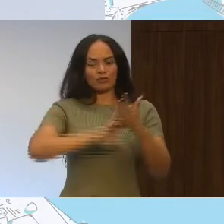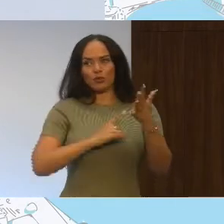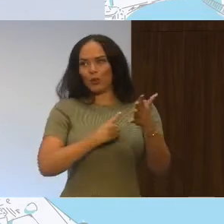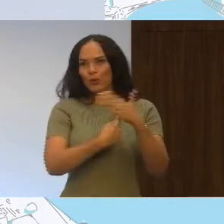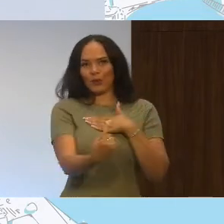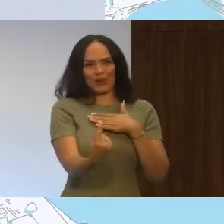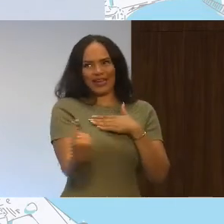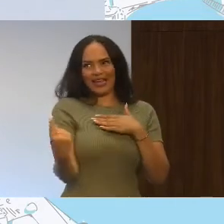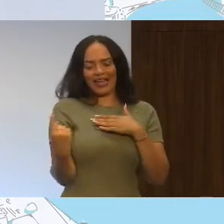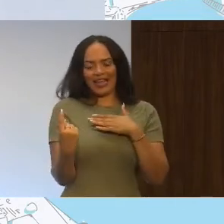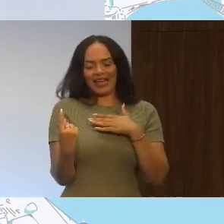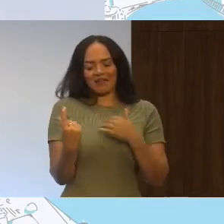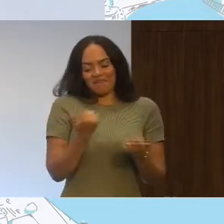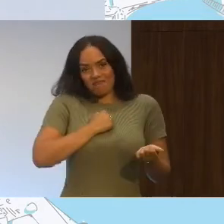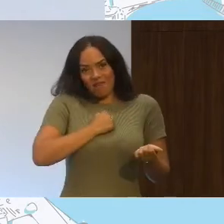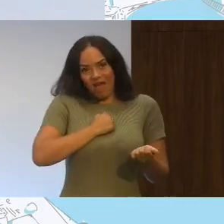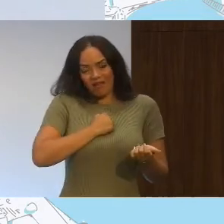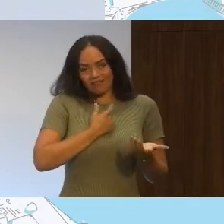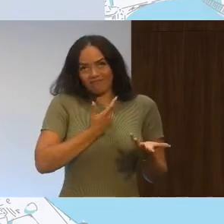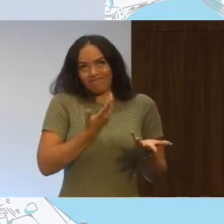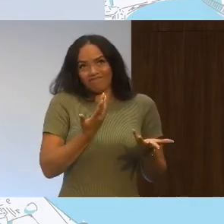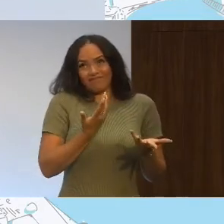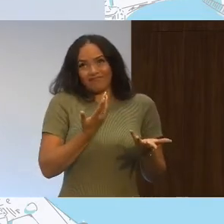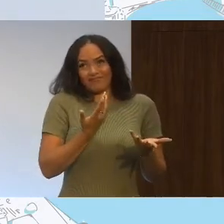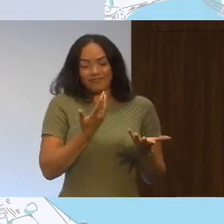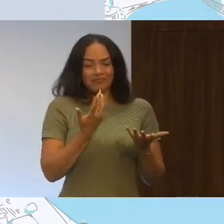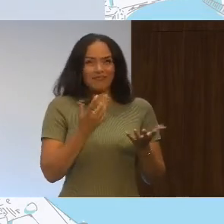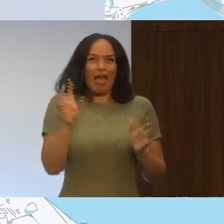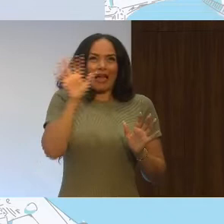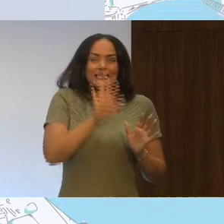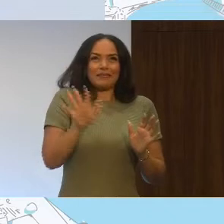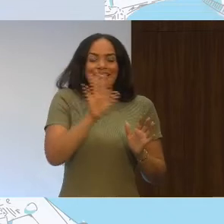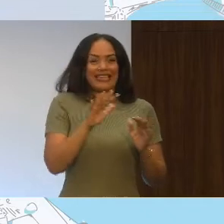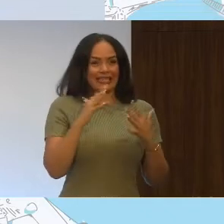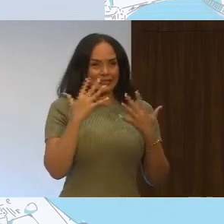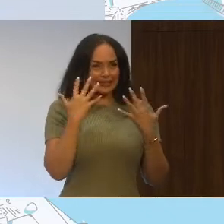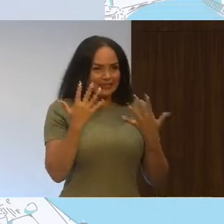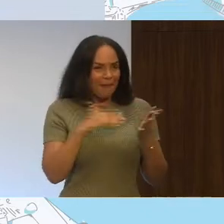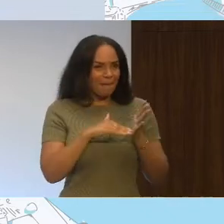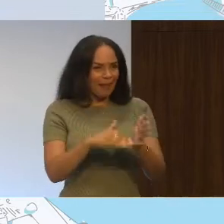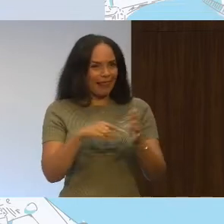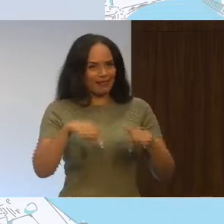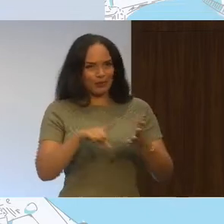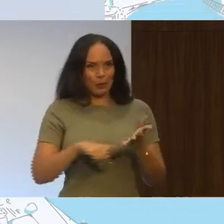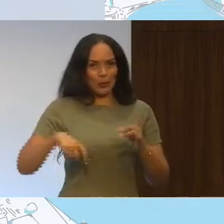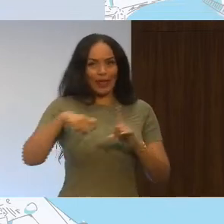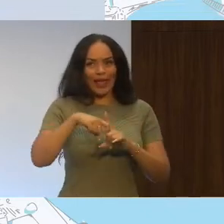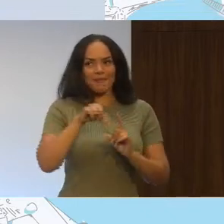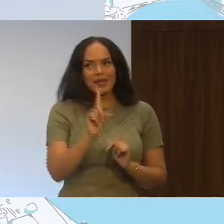and mine is just one of the estimated 10 million in the UK. But we all have something in common.